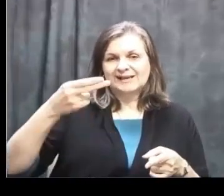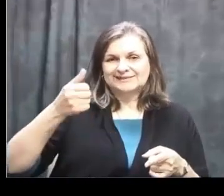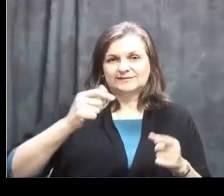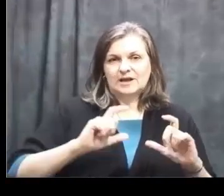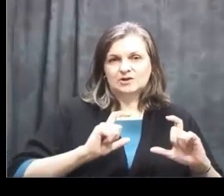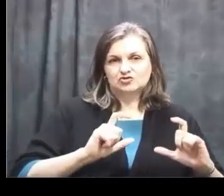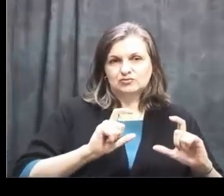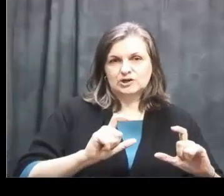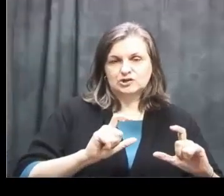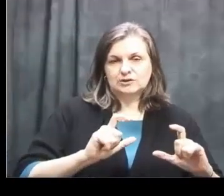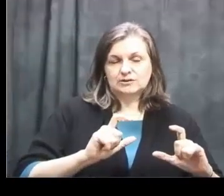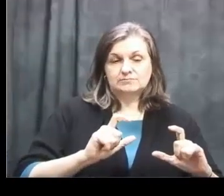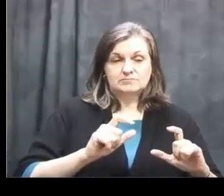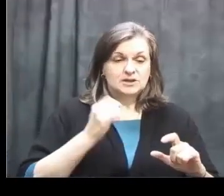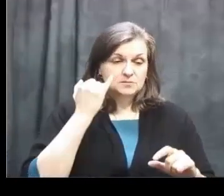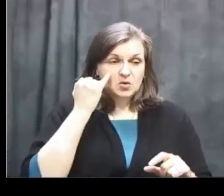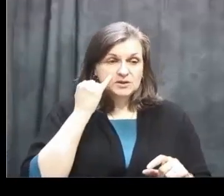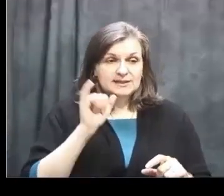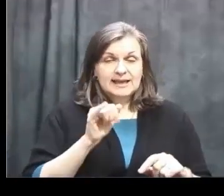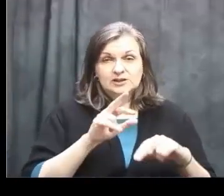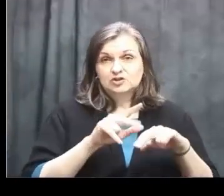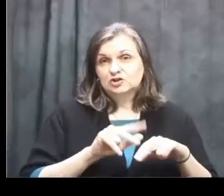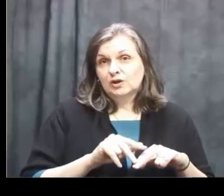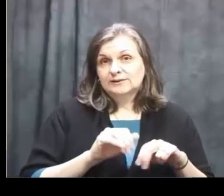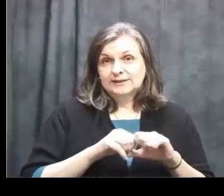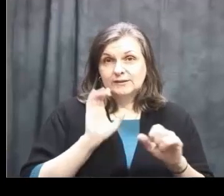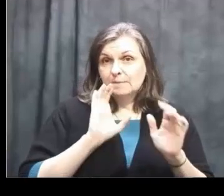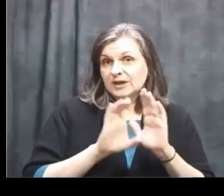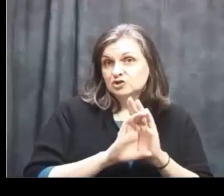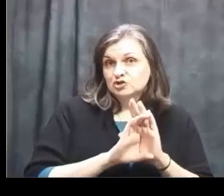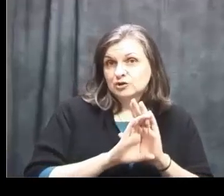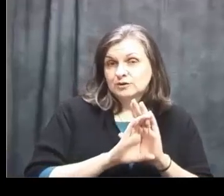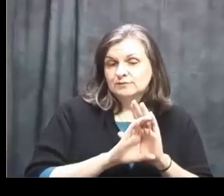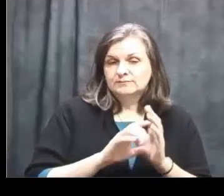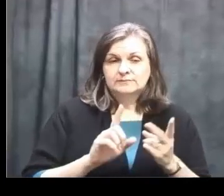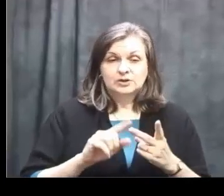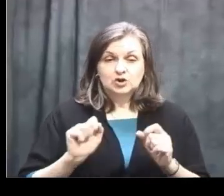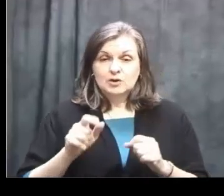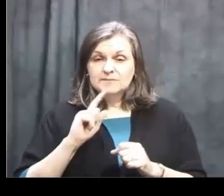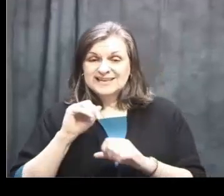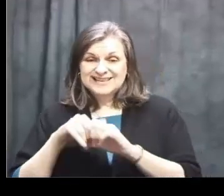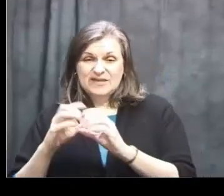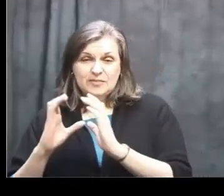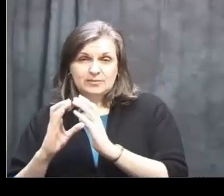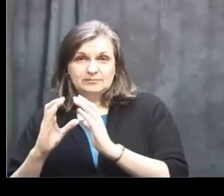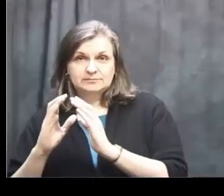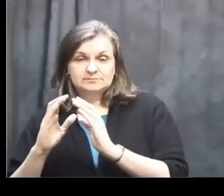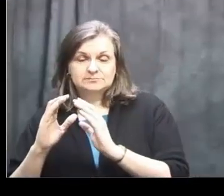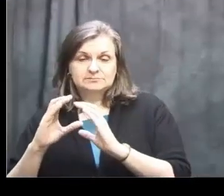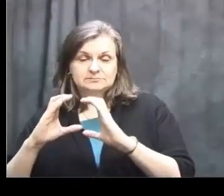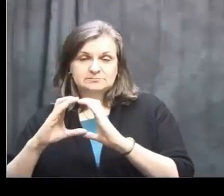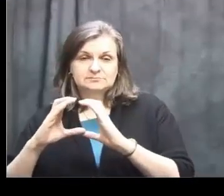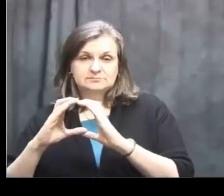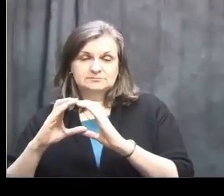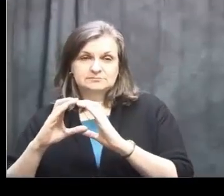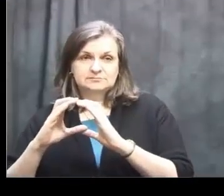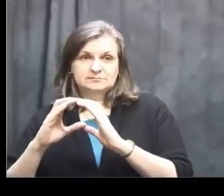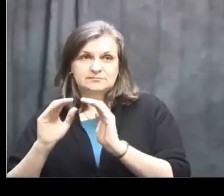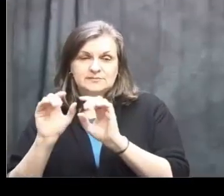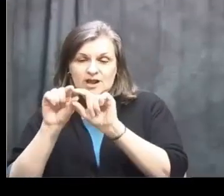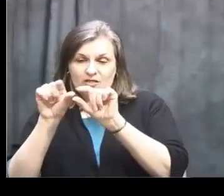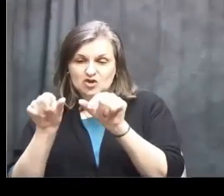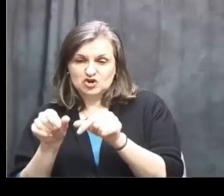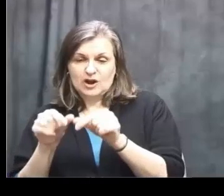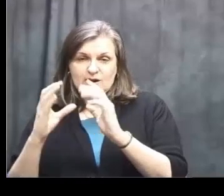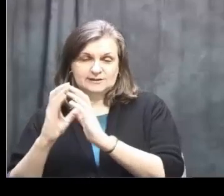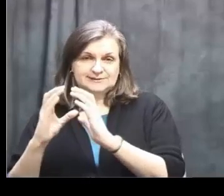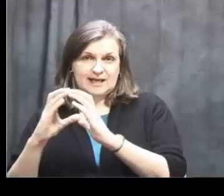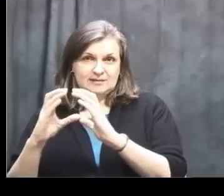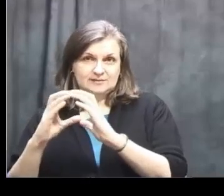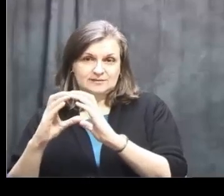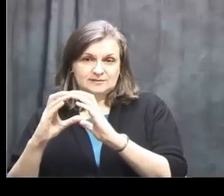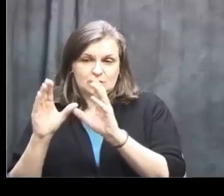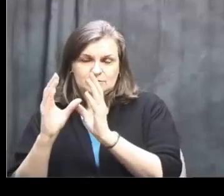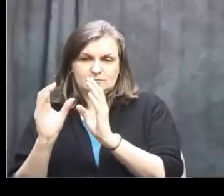of highest concentration so it can be salt as in my picture here it could be potassium as in our guard cells -- whatever